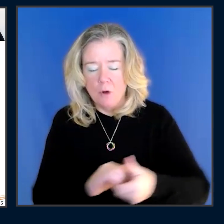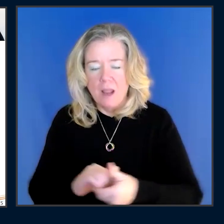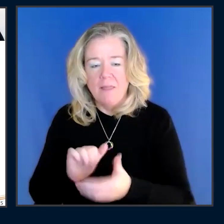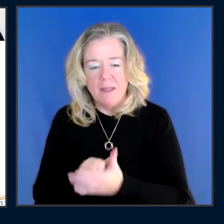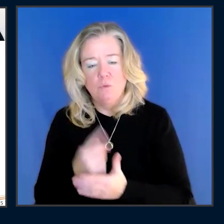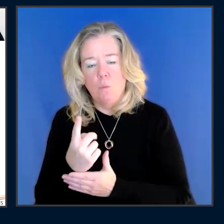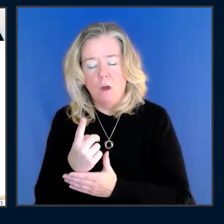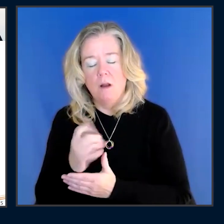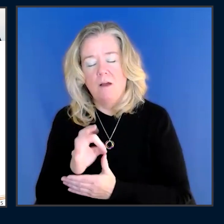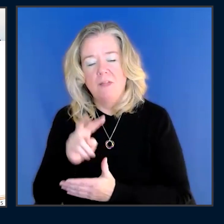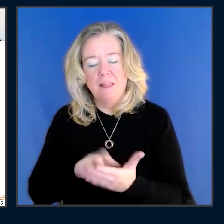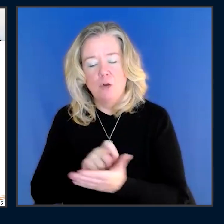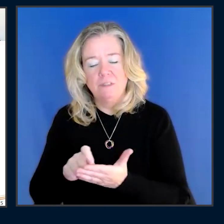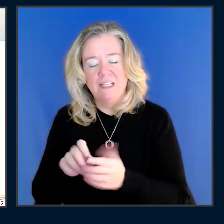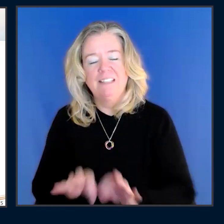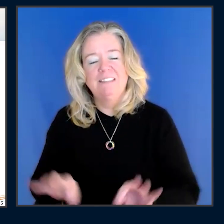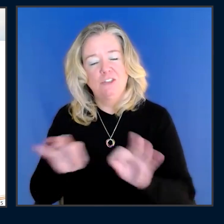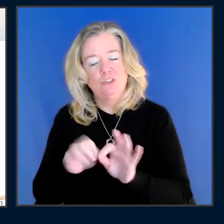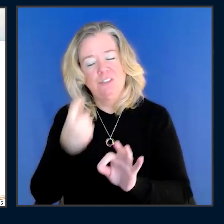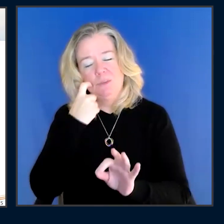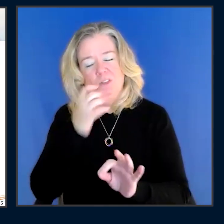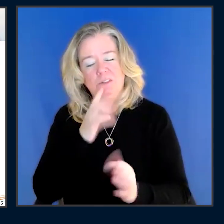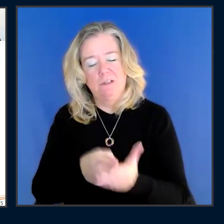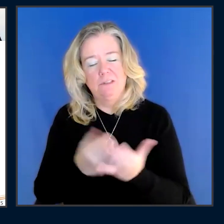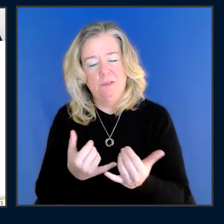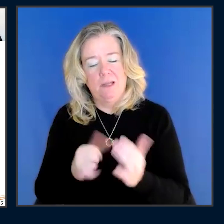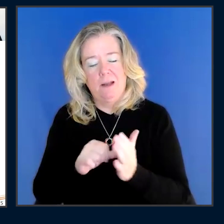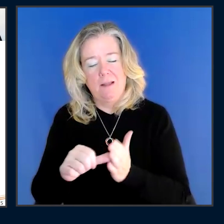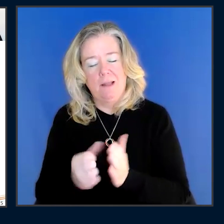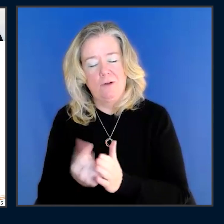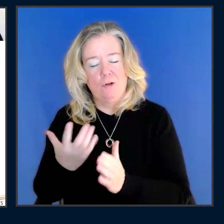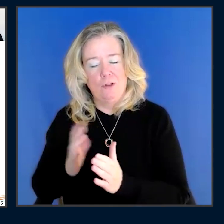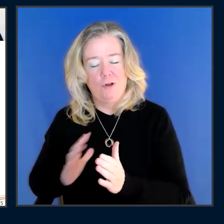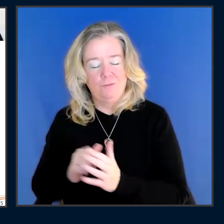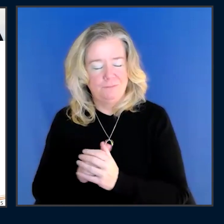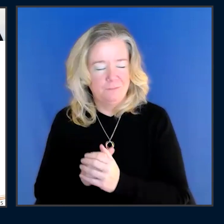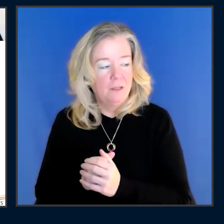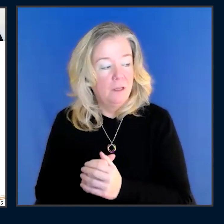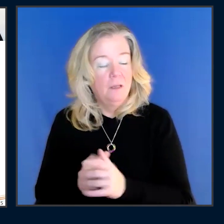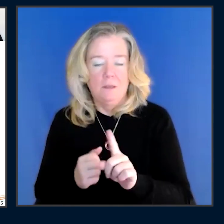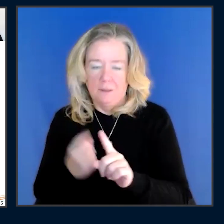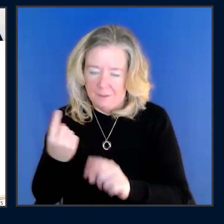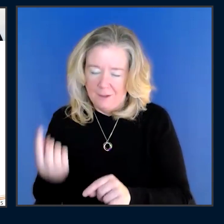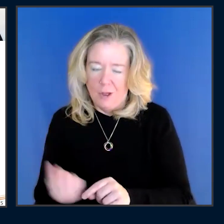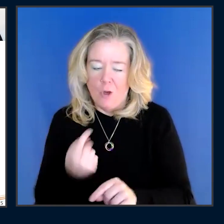family collaboration, which was one of the literacy essentials that was highlighted.